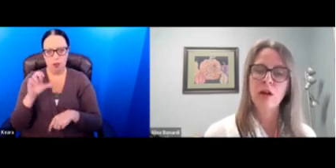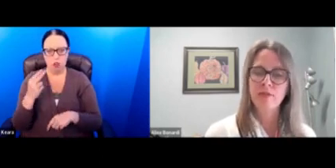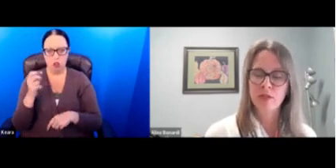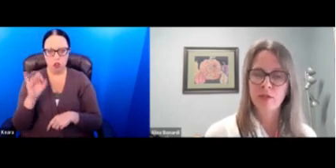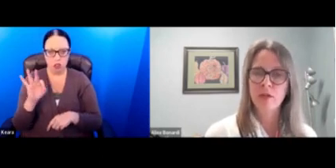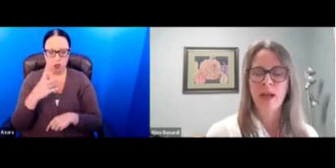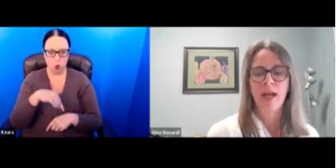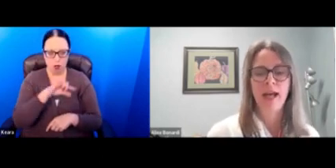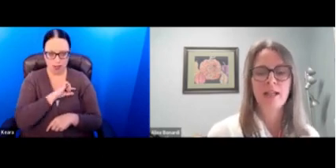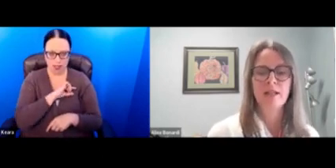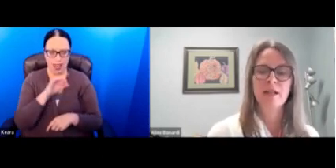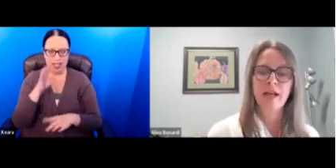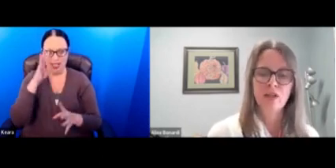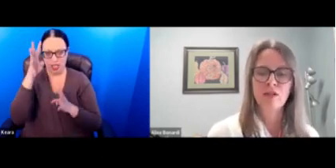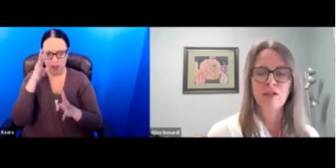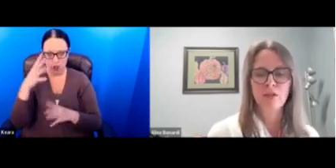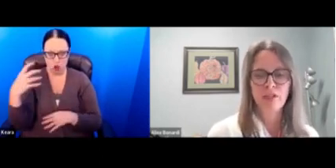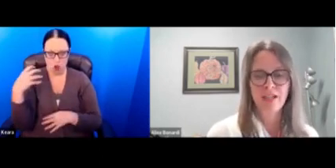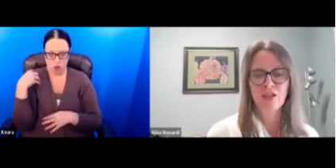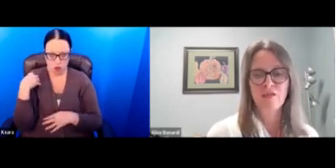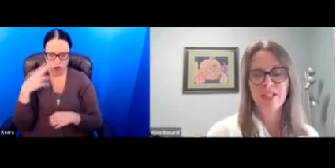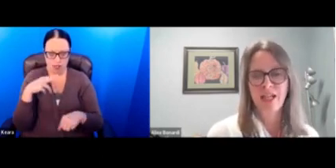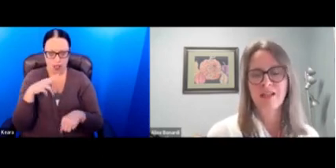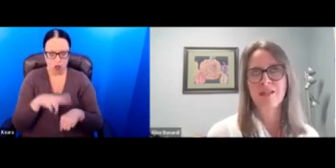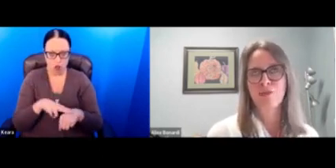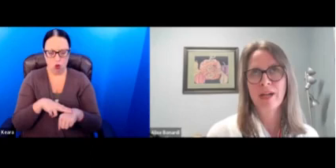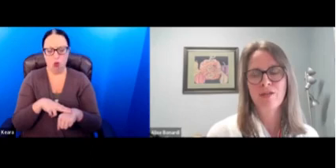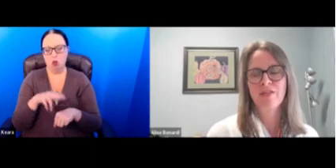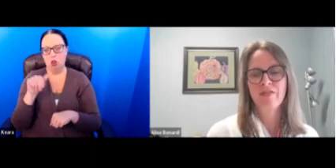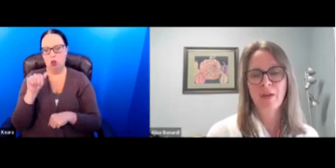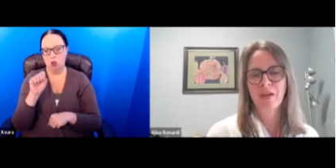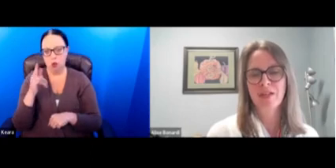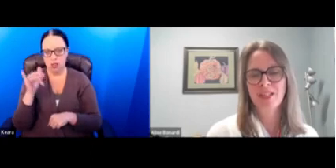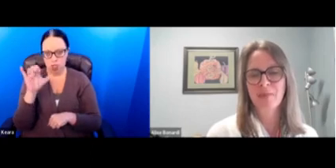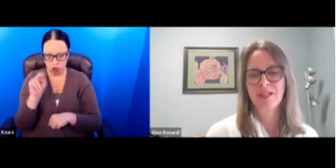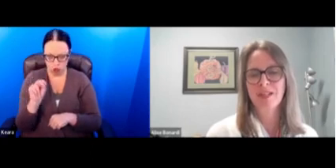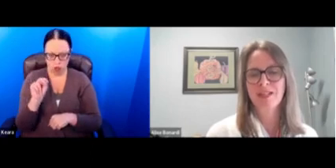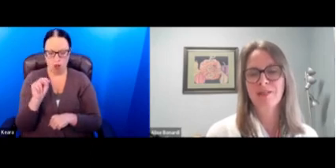Officer at the National Association of State Directors of Developmental Disabilities